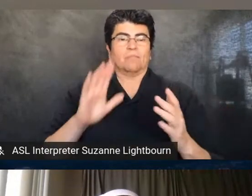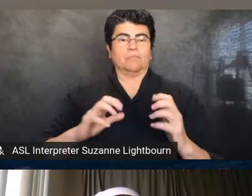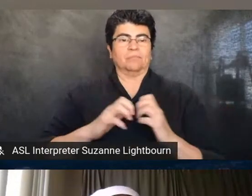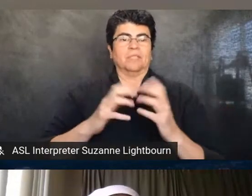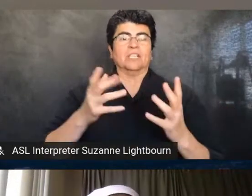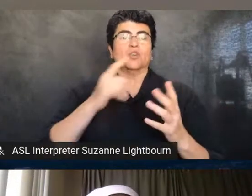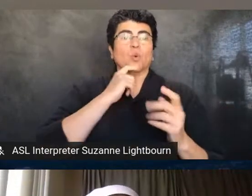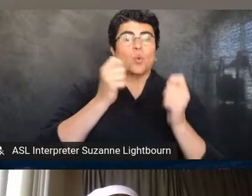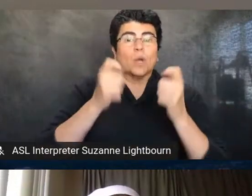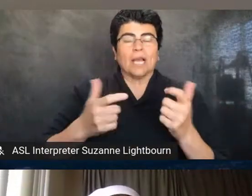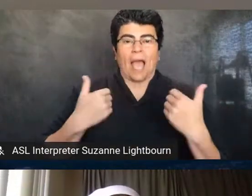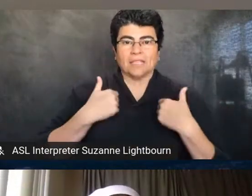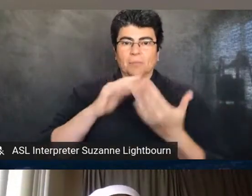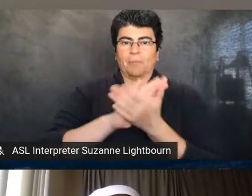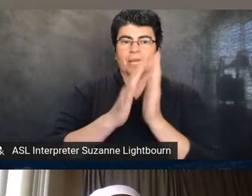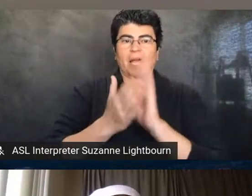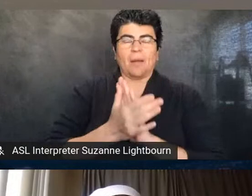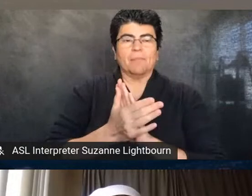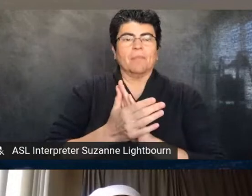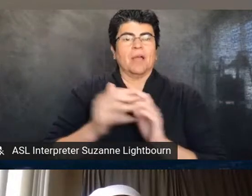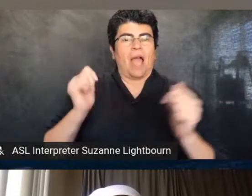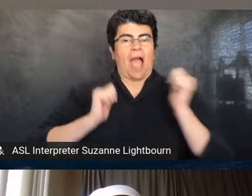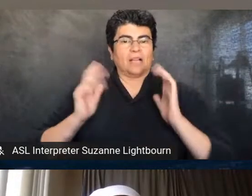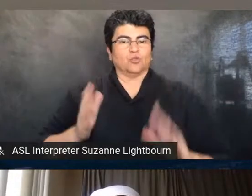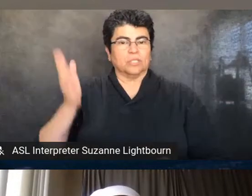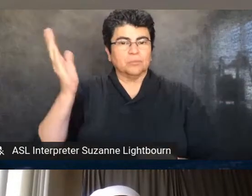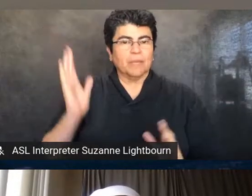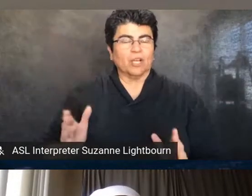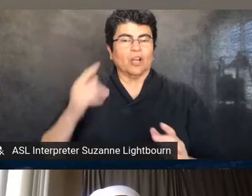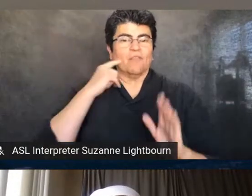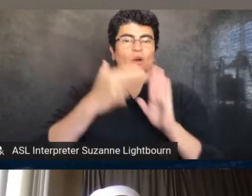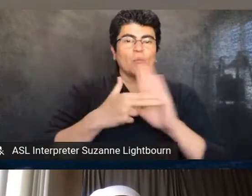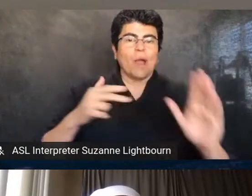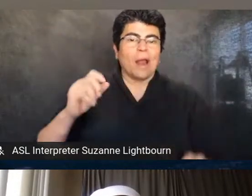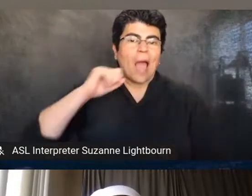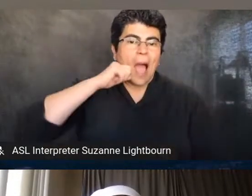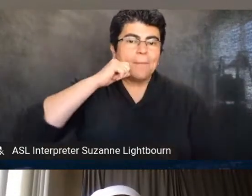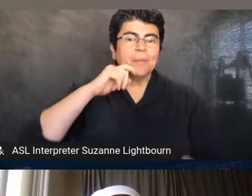and quickly has become a sought after speaker for brands like Apple, Bank of America,